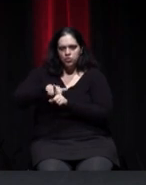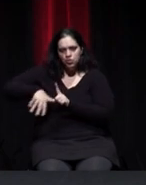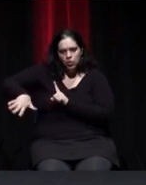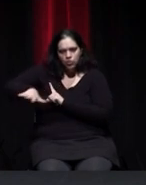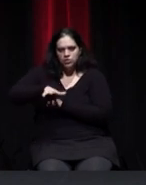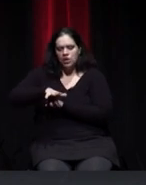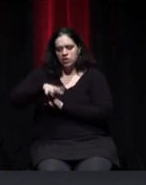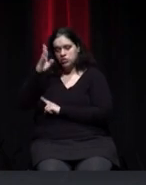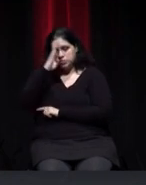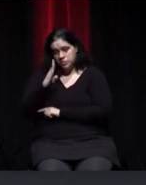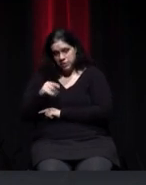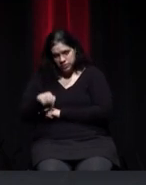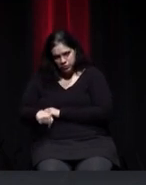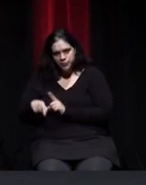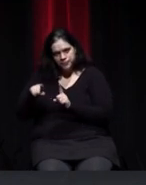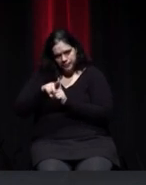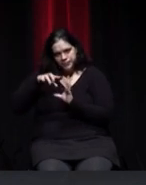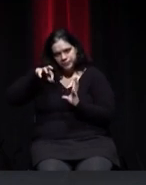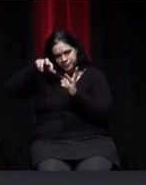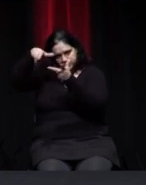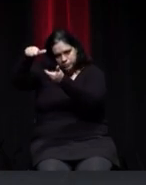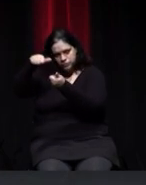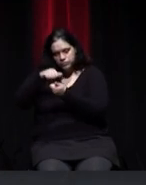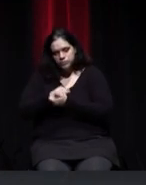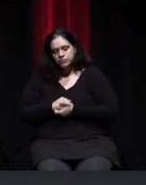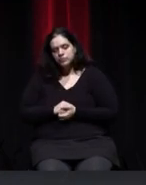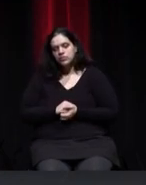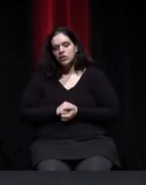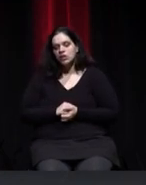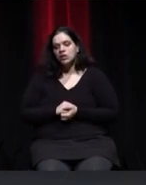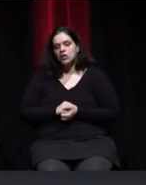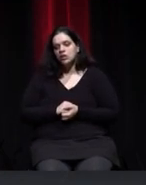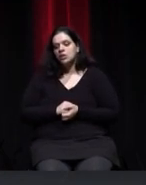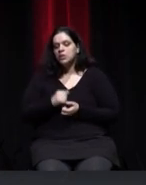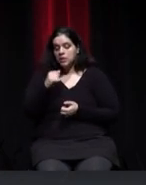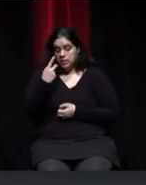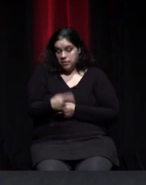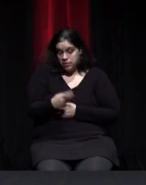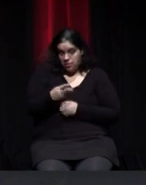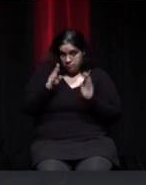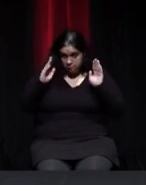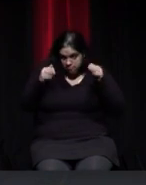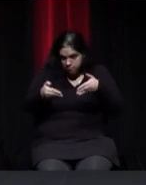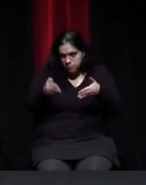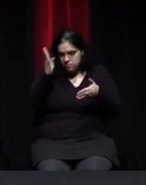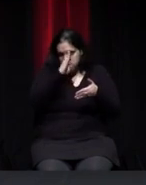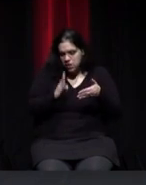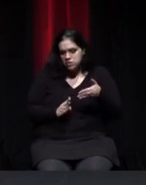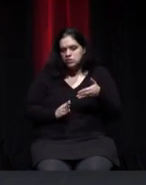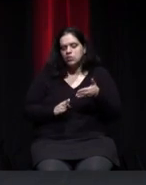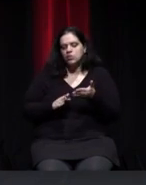in Brazil and worldwide. In Brazil's case, for example, the printed journalism industry